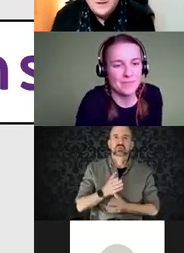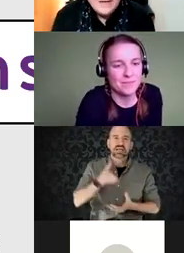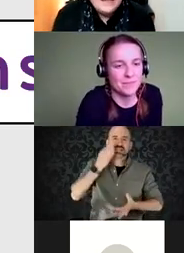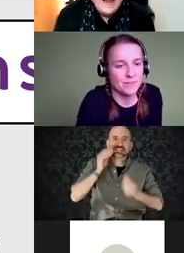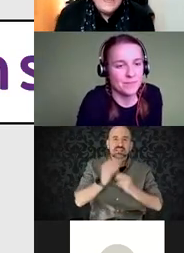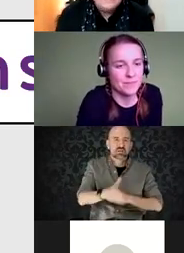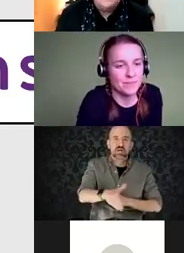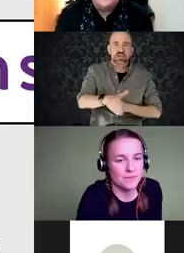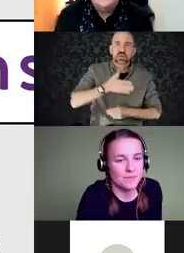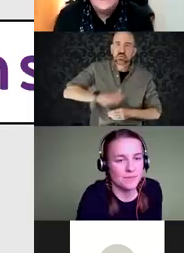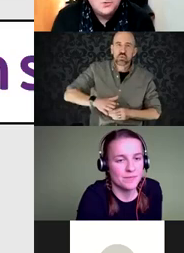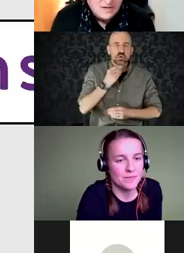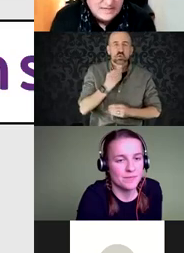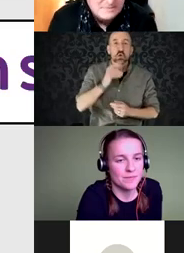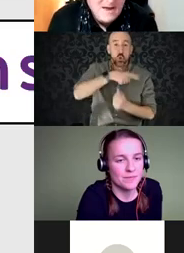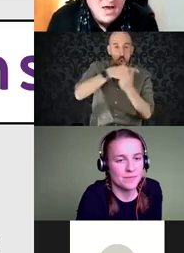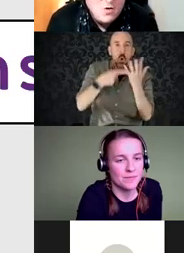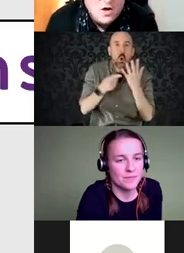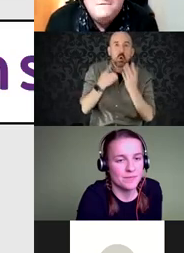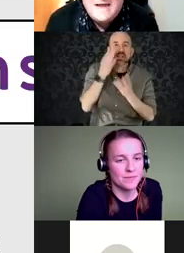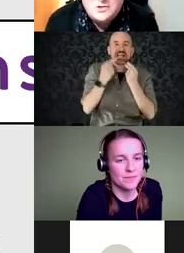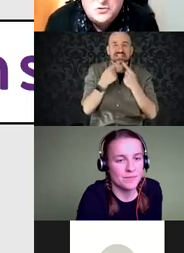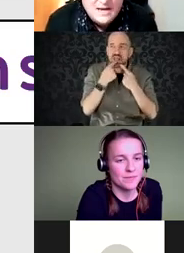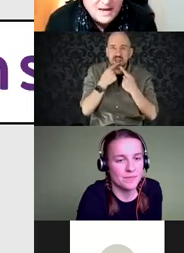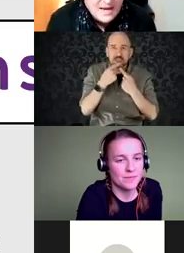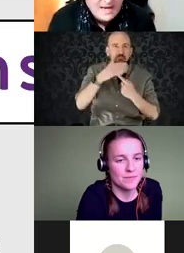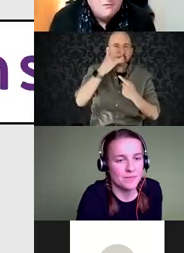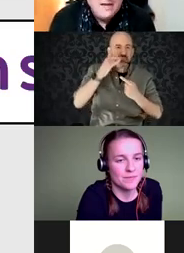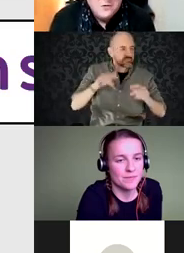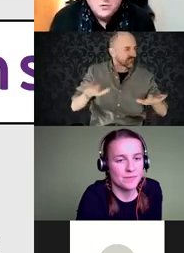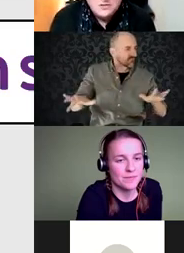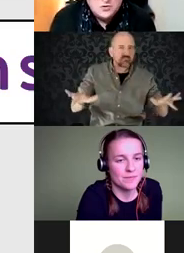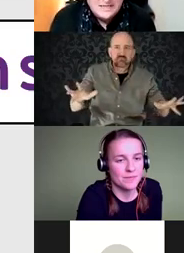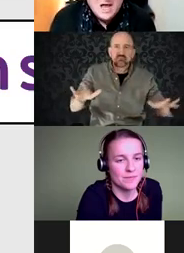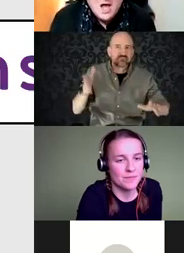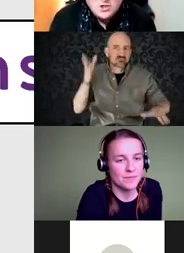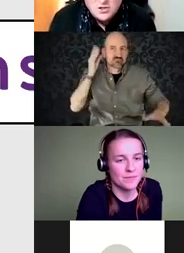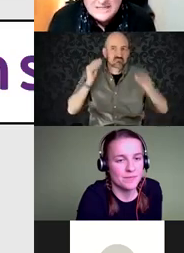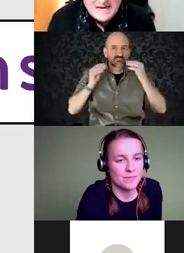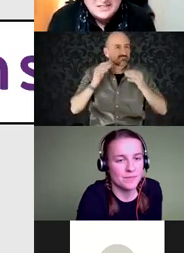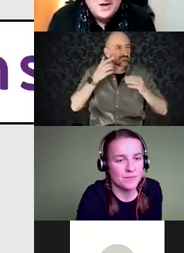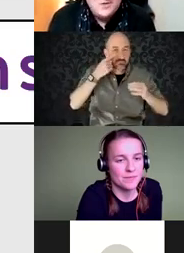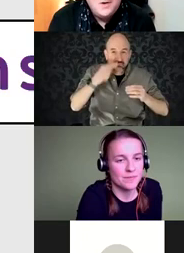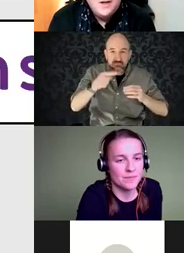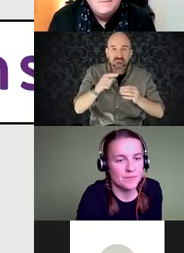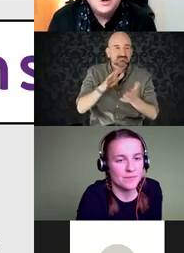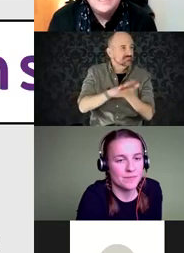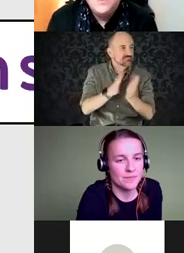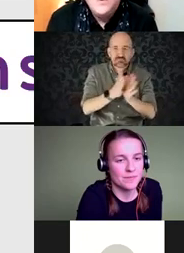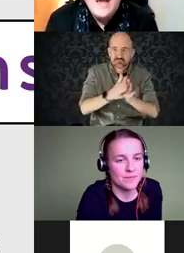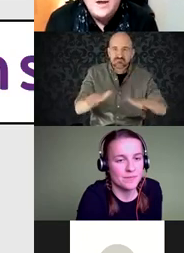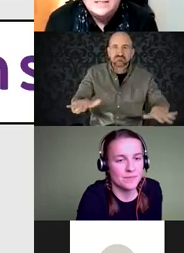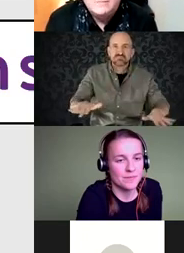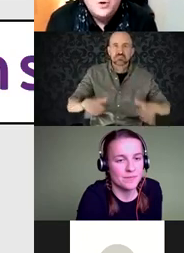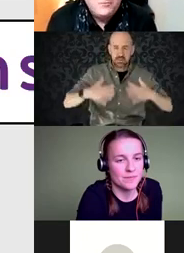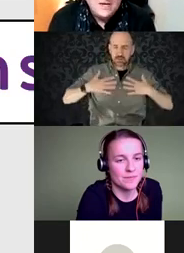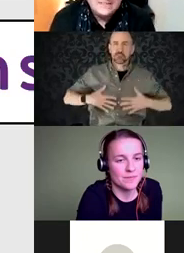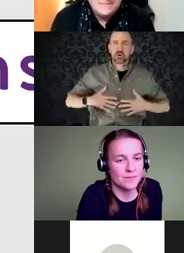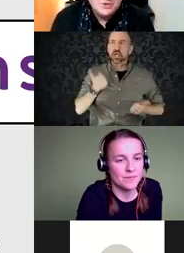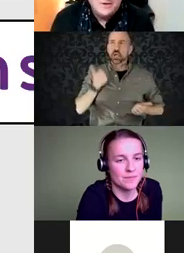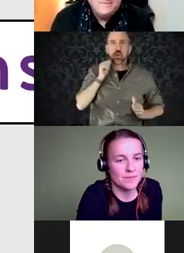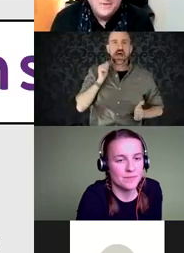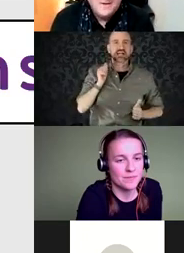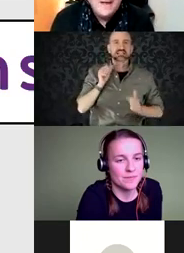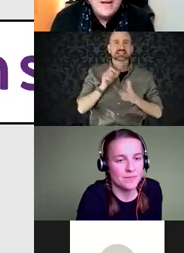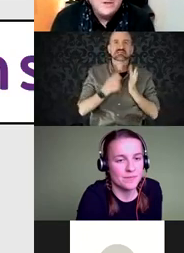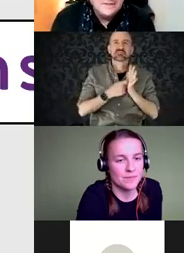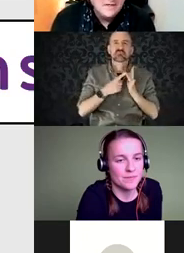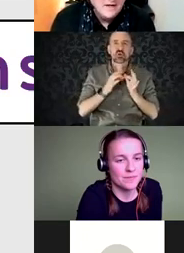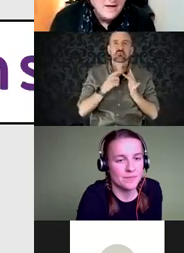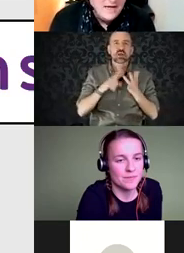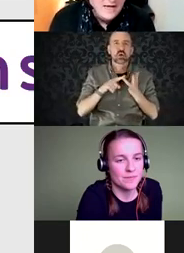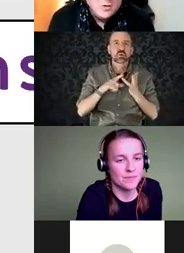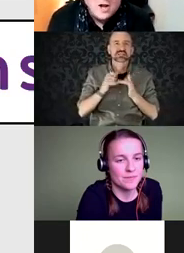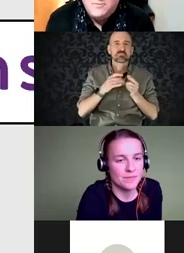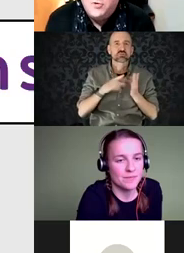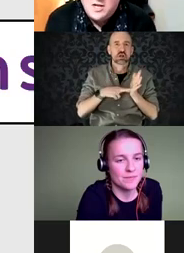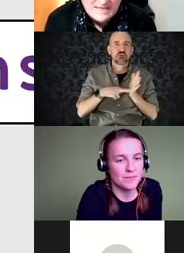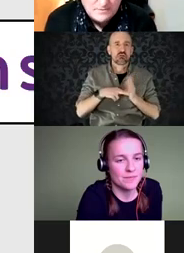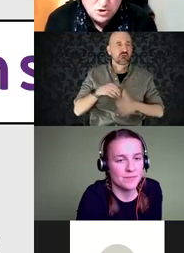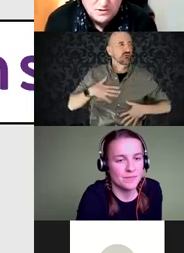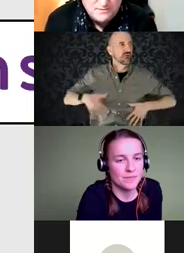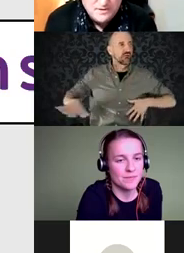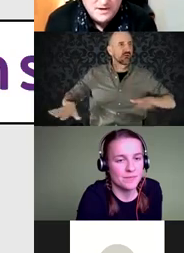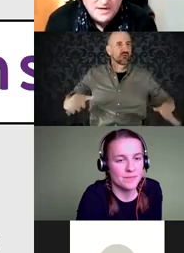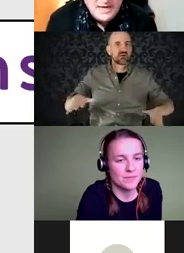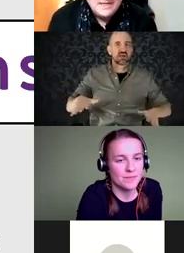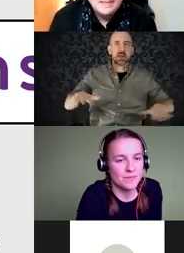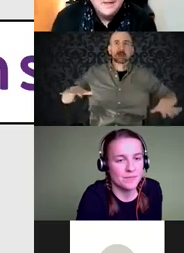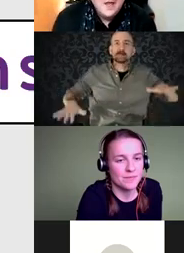rises